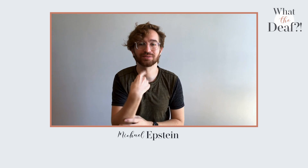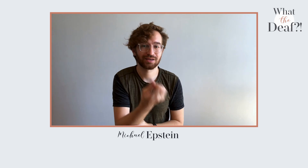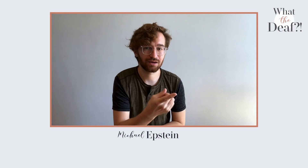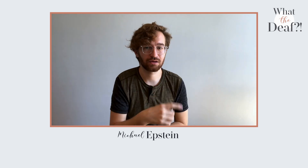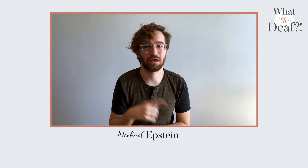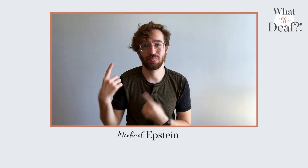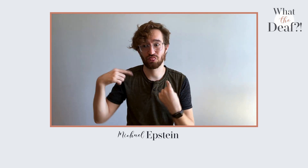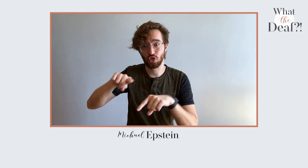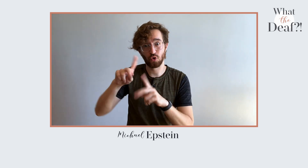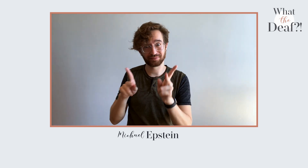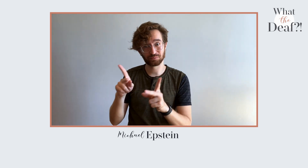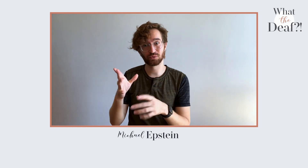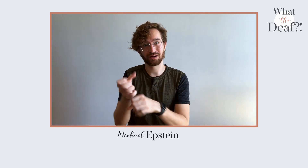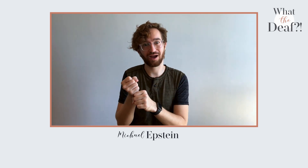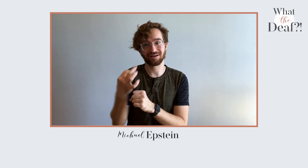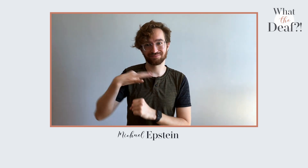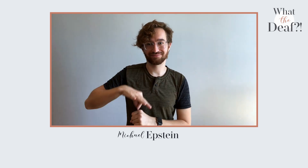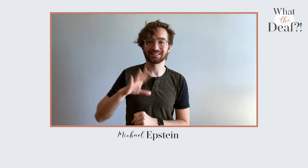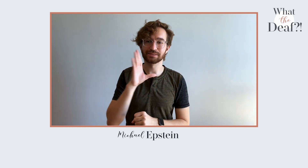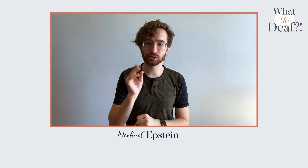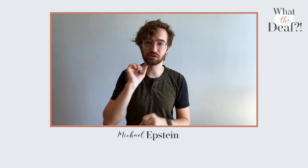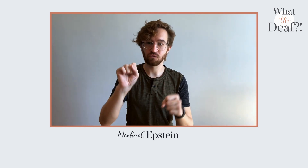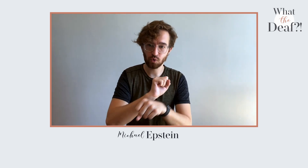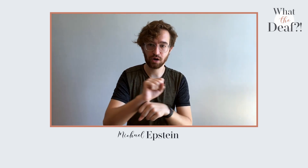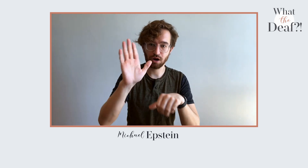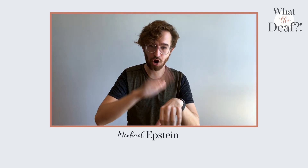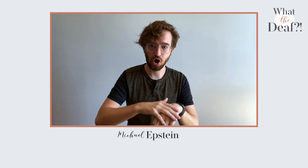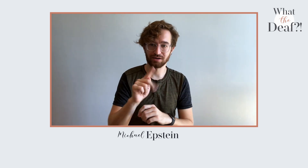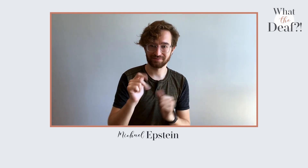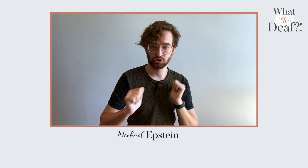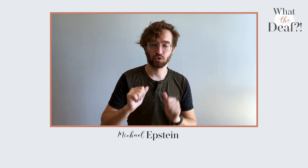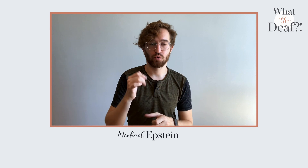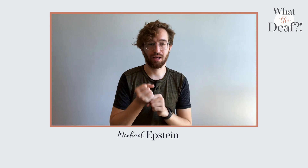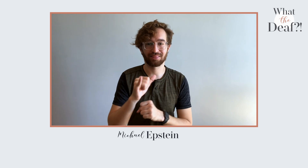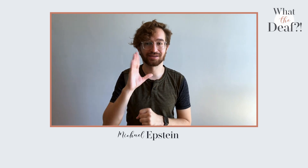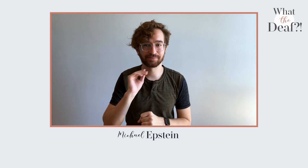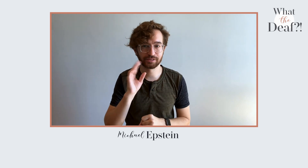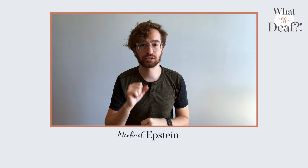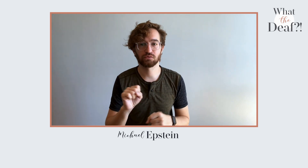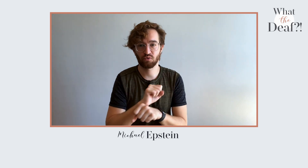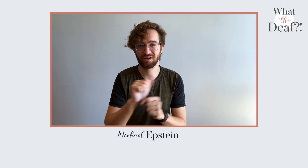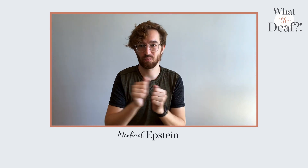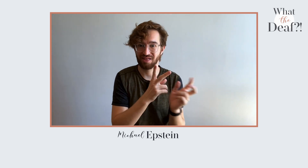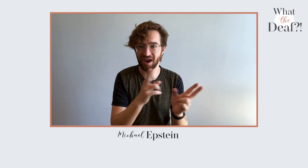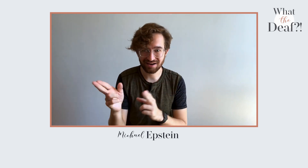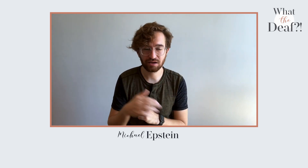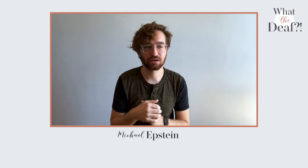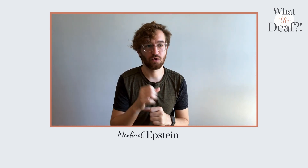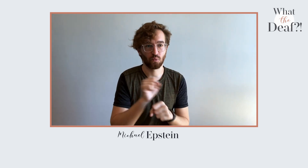And those people got experience on set working on a show. They gained experience working with a crew of editors, with cinematographers,